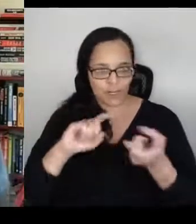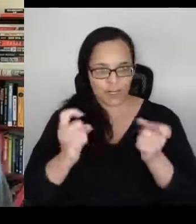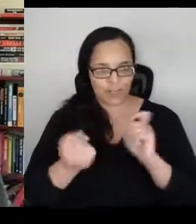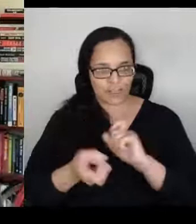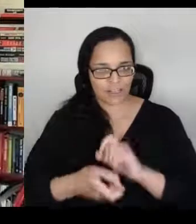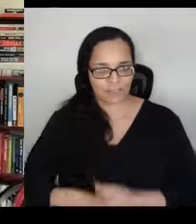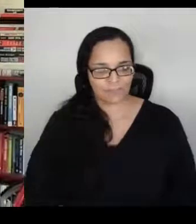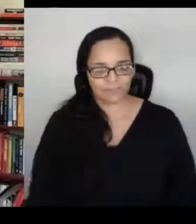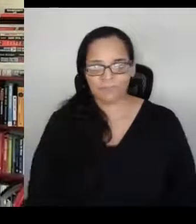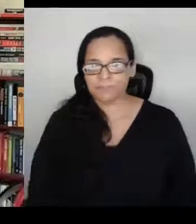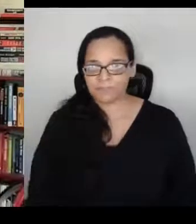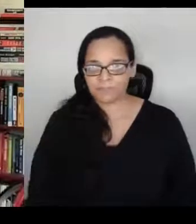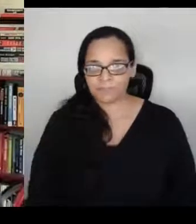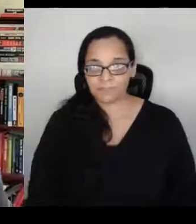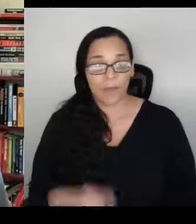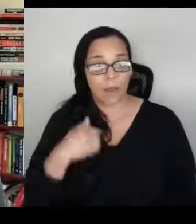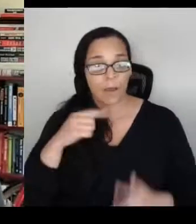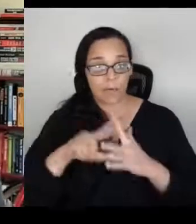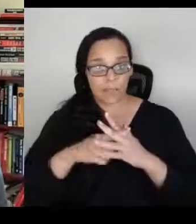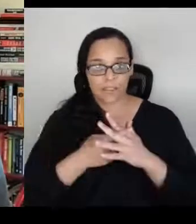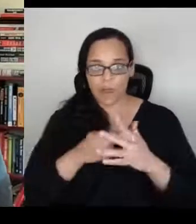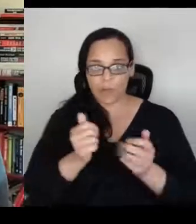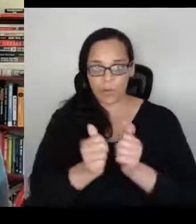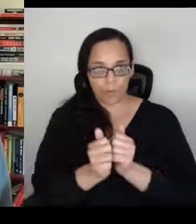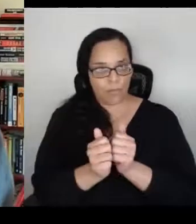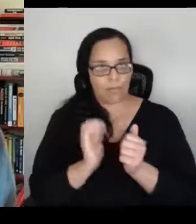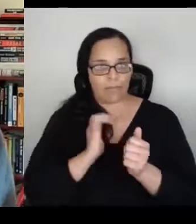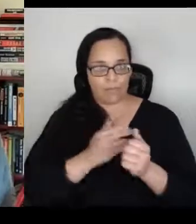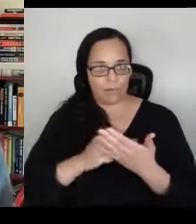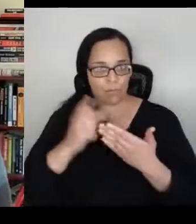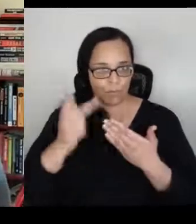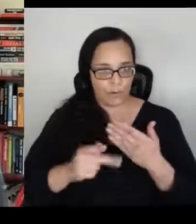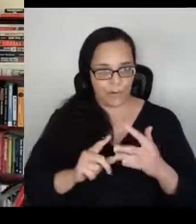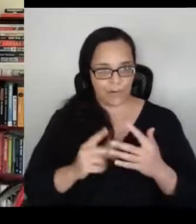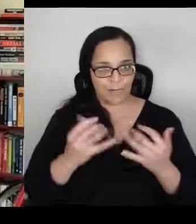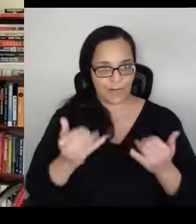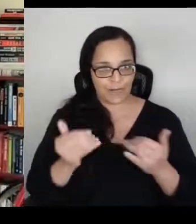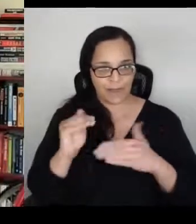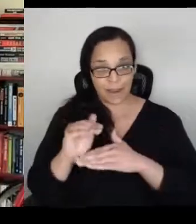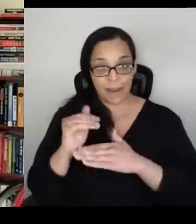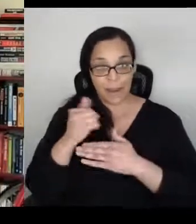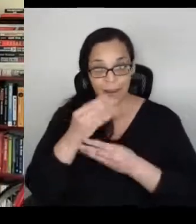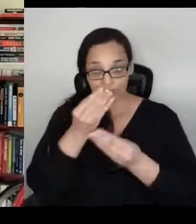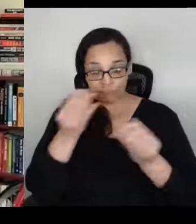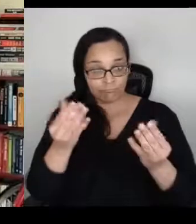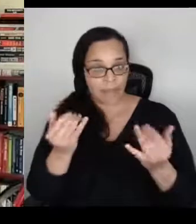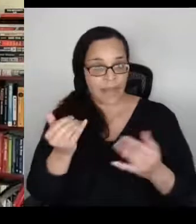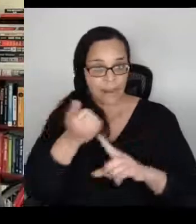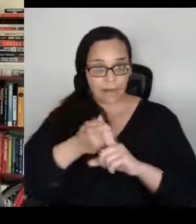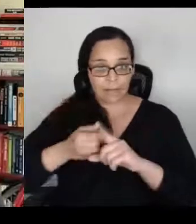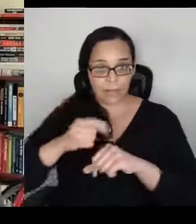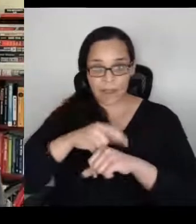Now to begin our program tonight, I wanna tell you that every time we hold these town halls,